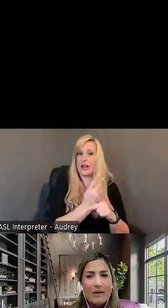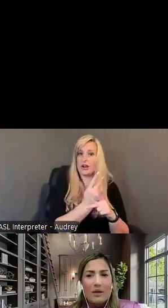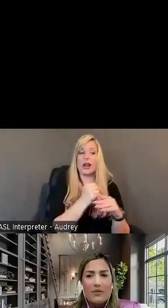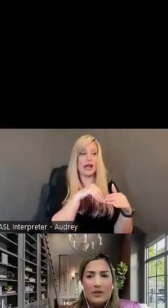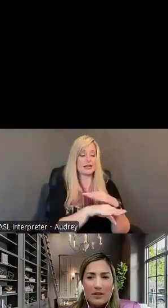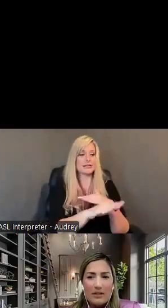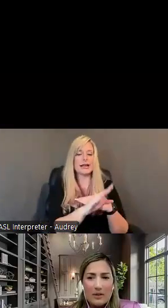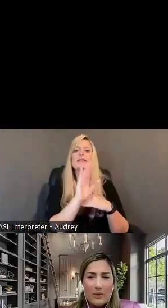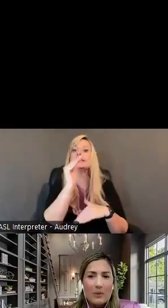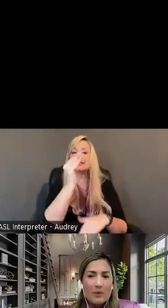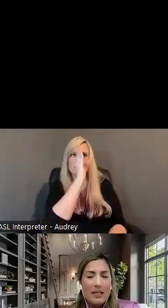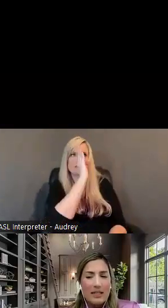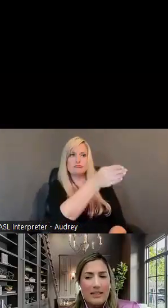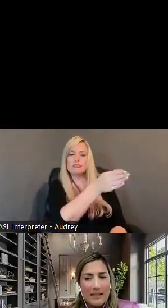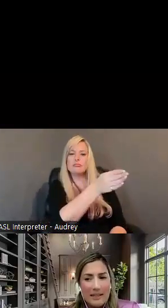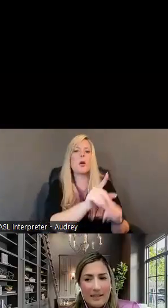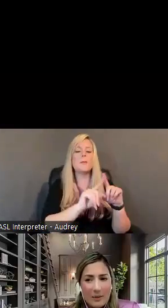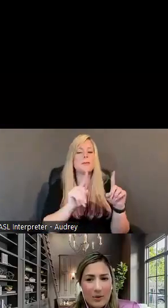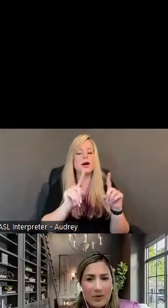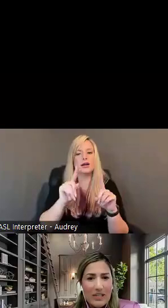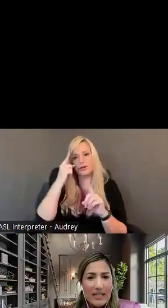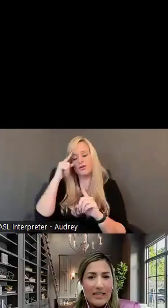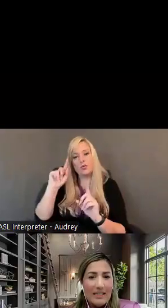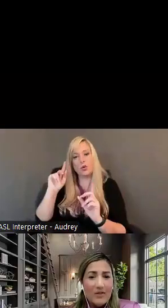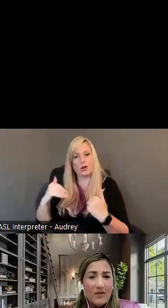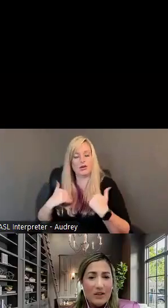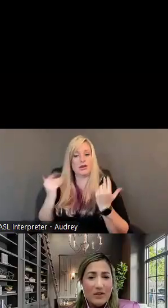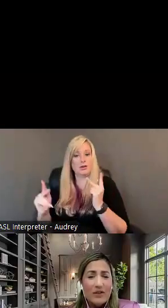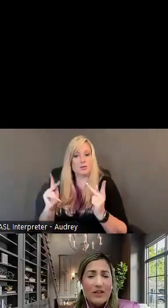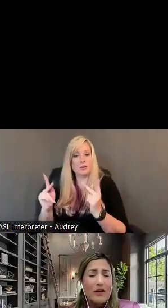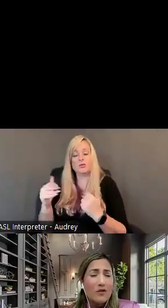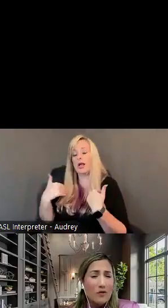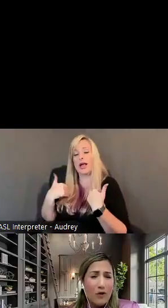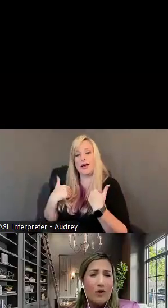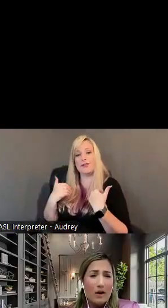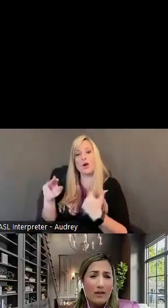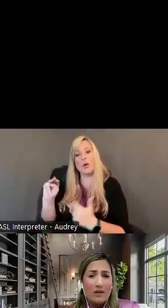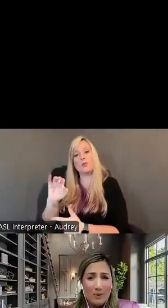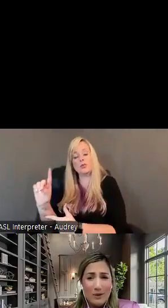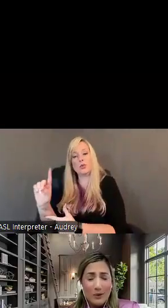but for young adults with mood and anxiety disorders, it can feel like a full on obstacle